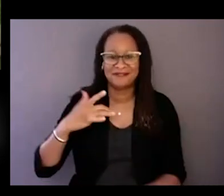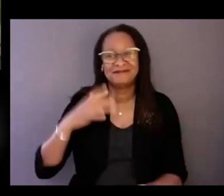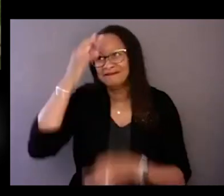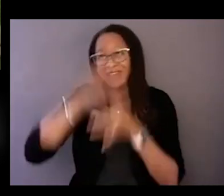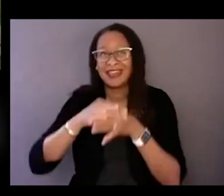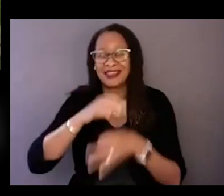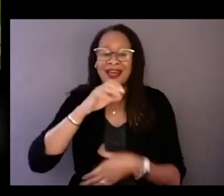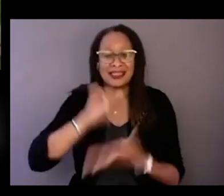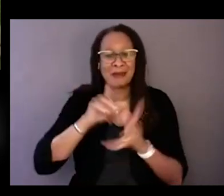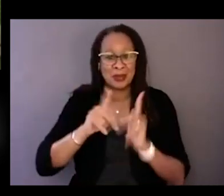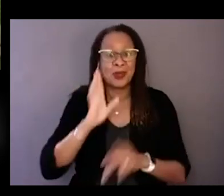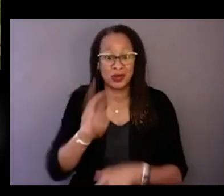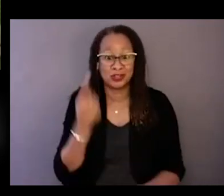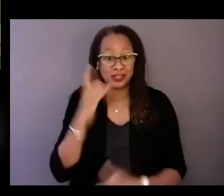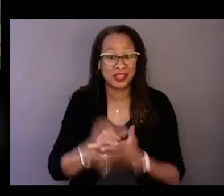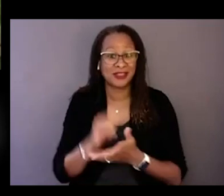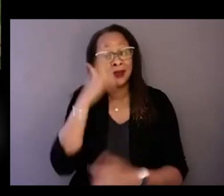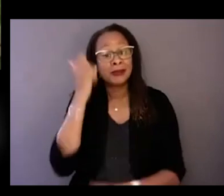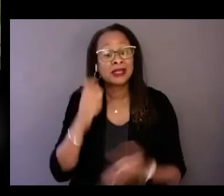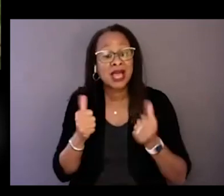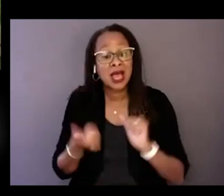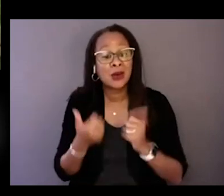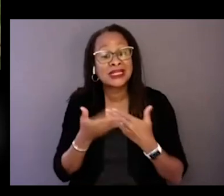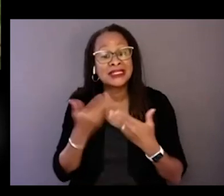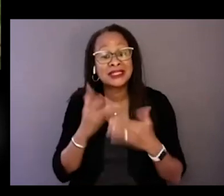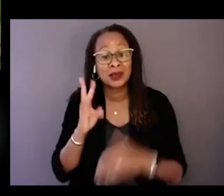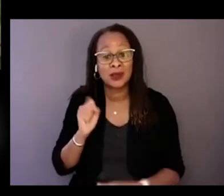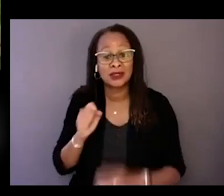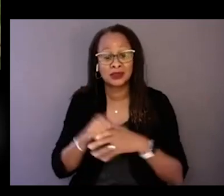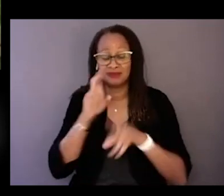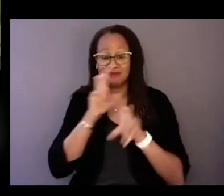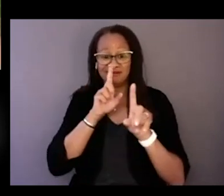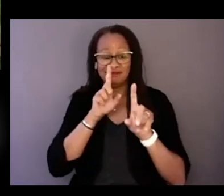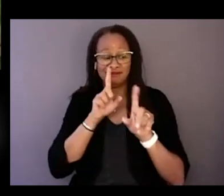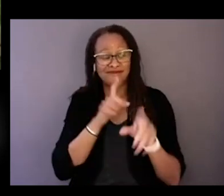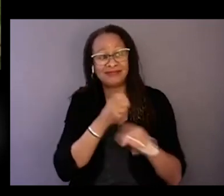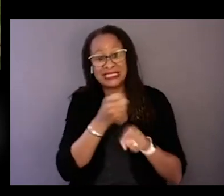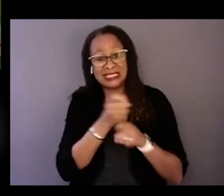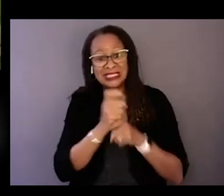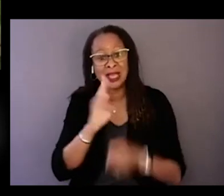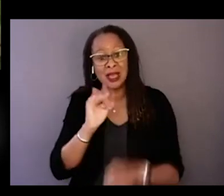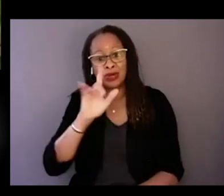because of how easy it was to make fun of Britney like up until the film came out, it felt like.